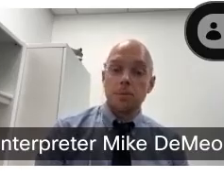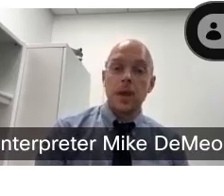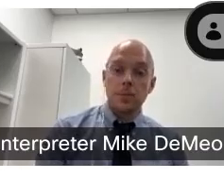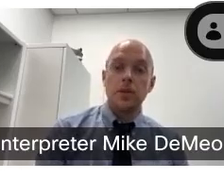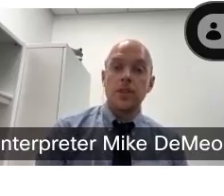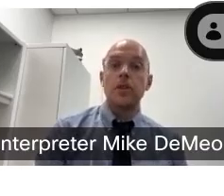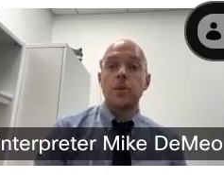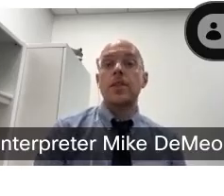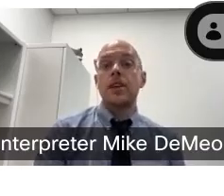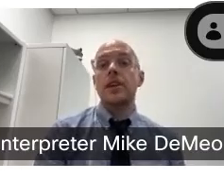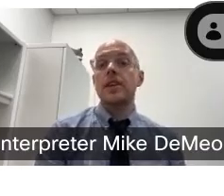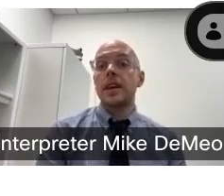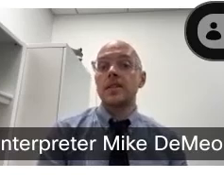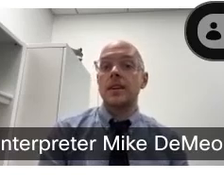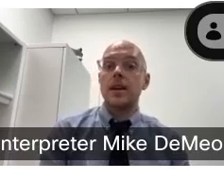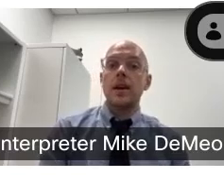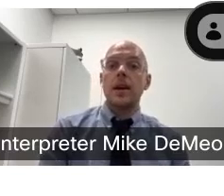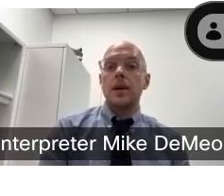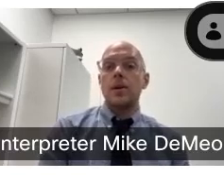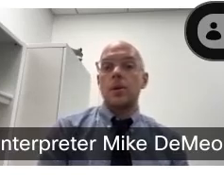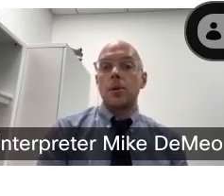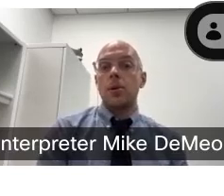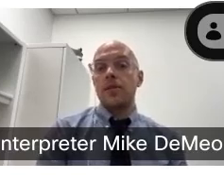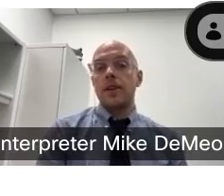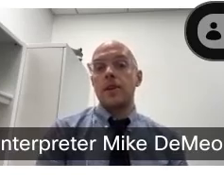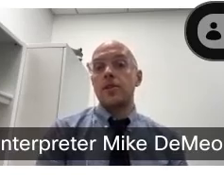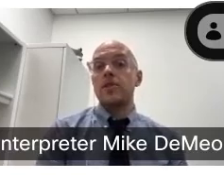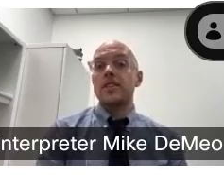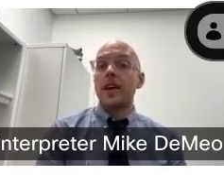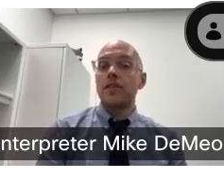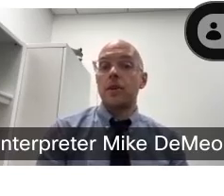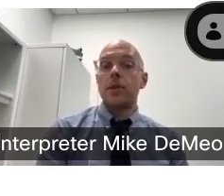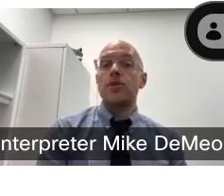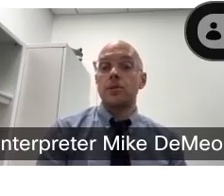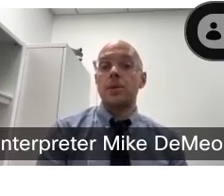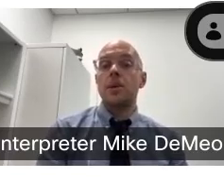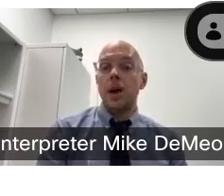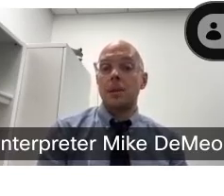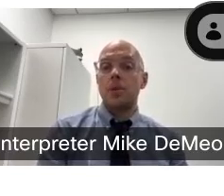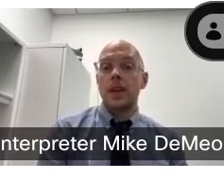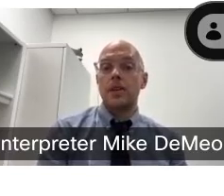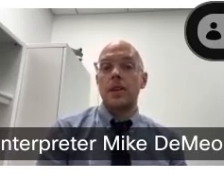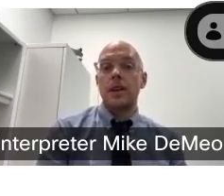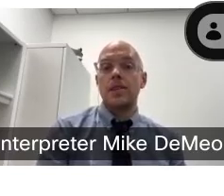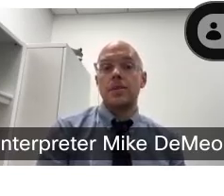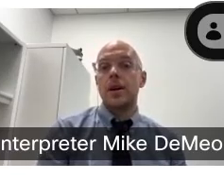and using those with their hearing aids, or if they are using a telephone, those should be compatible with the hearing aids as well.